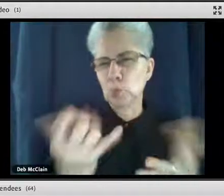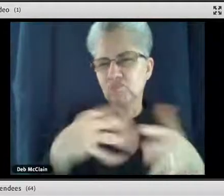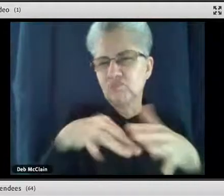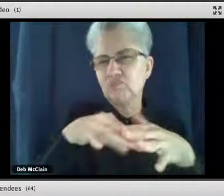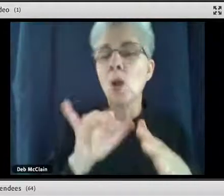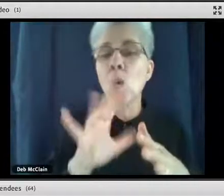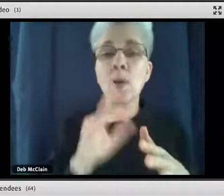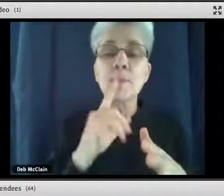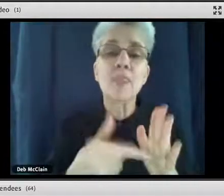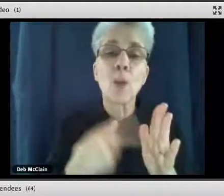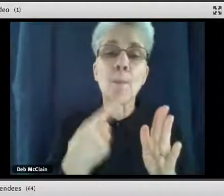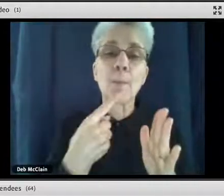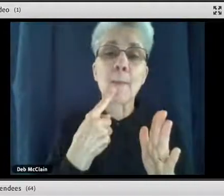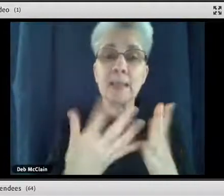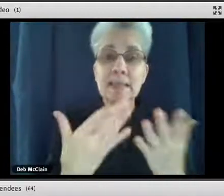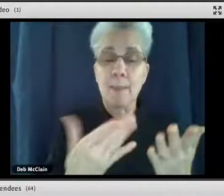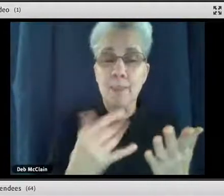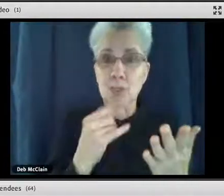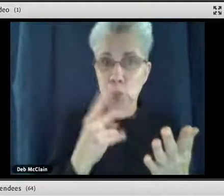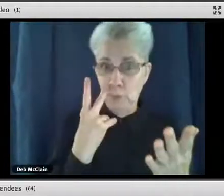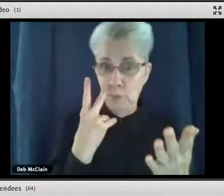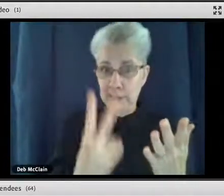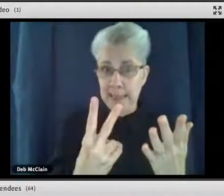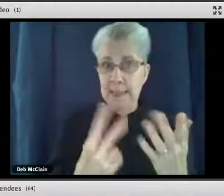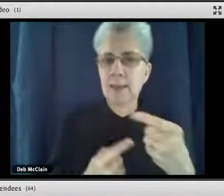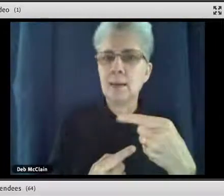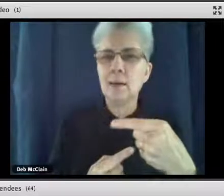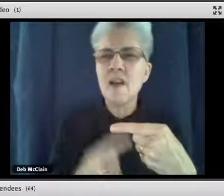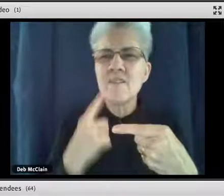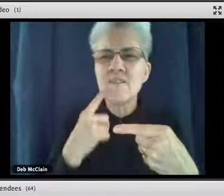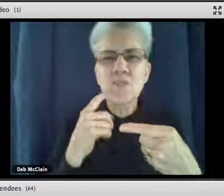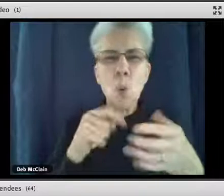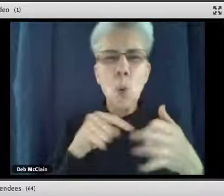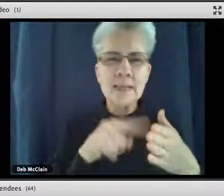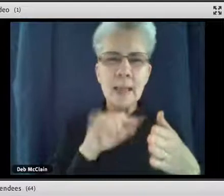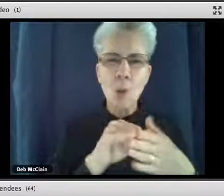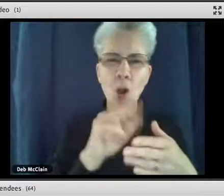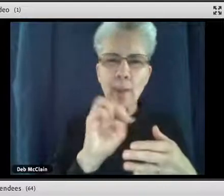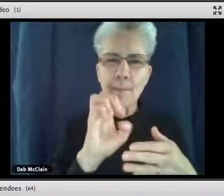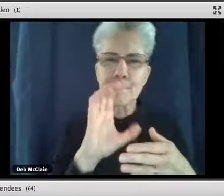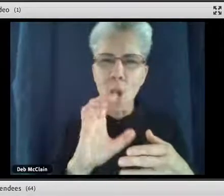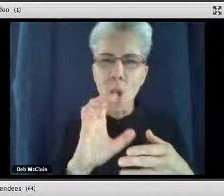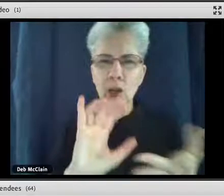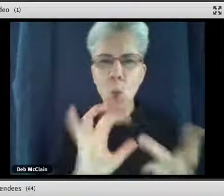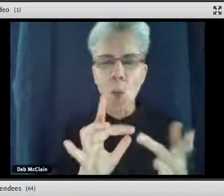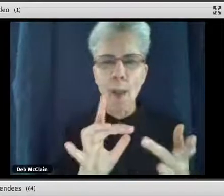But just so you know, there may be some slightly different ones. So if you see, for example, on these MARC websites,